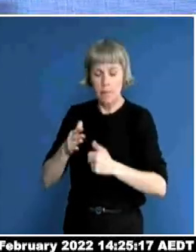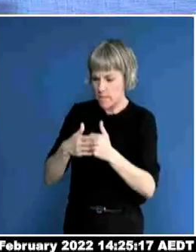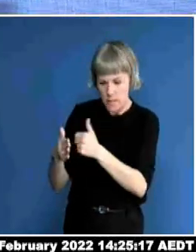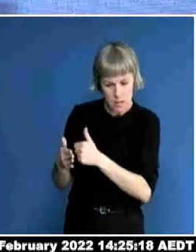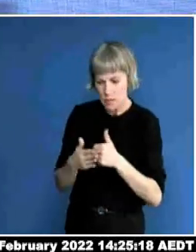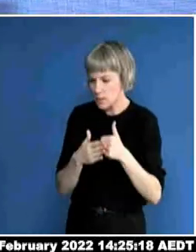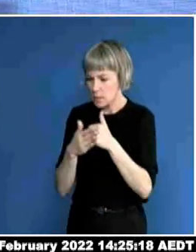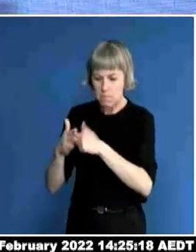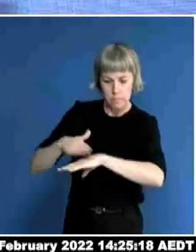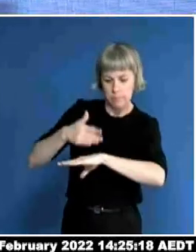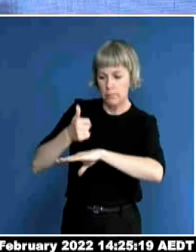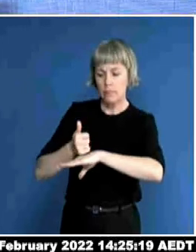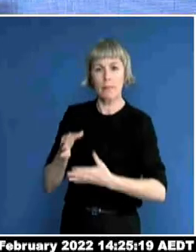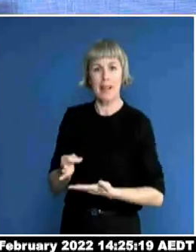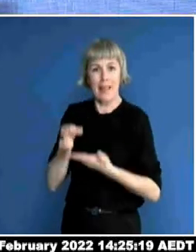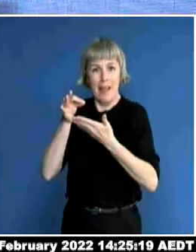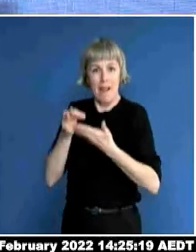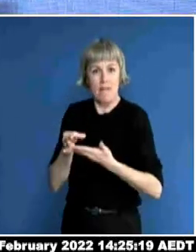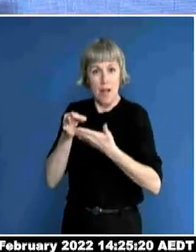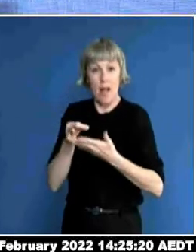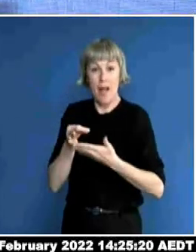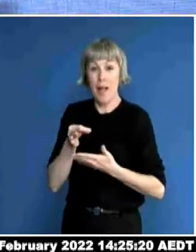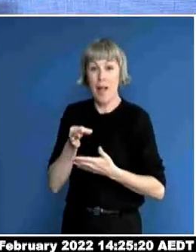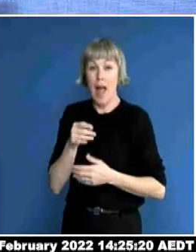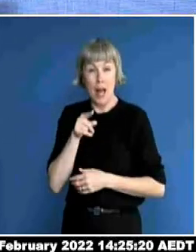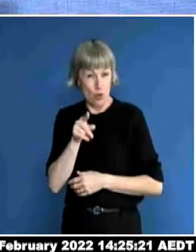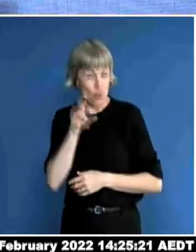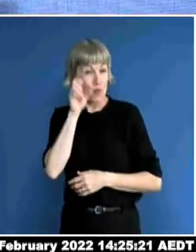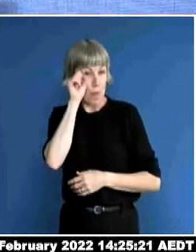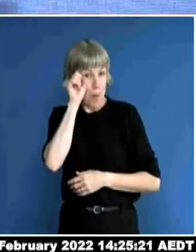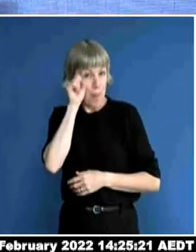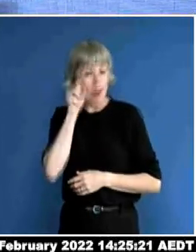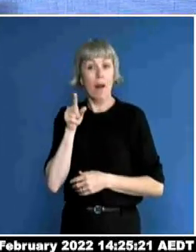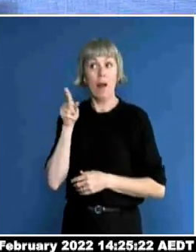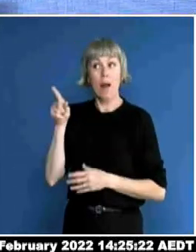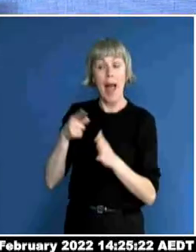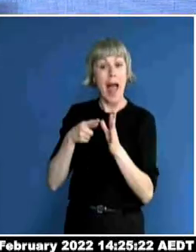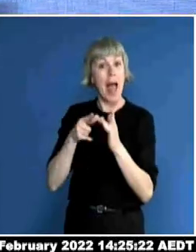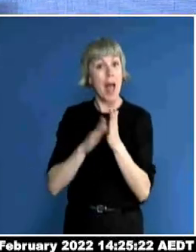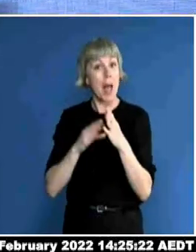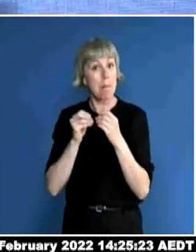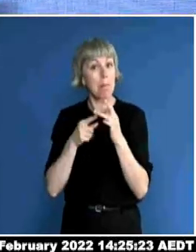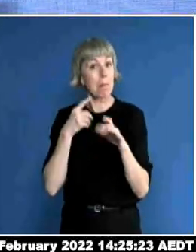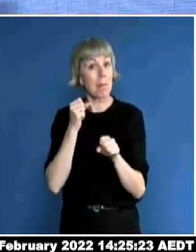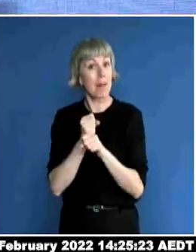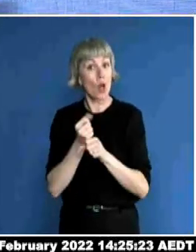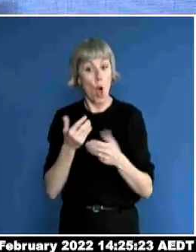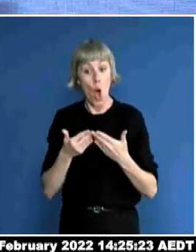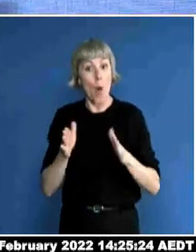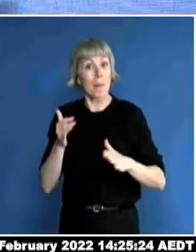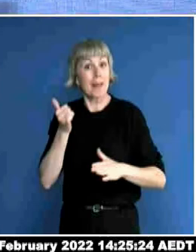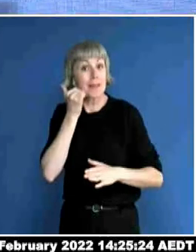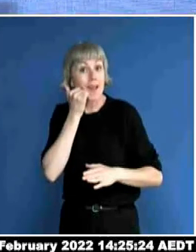date for public opening, and during the time were you not opening to the public, around